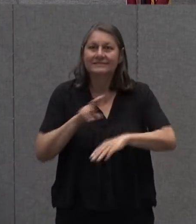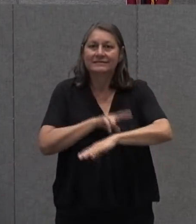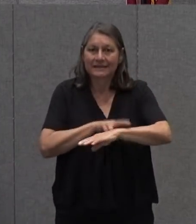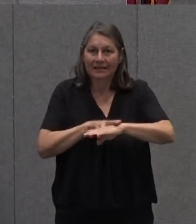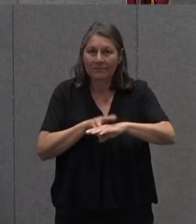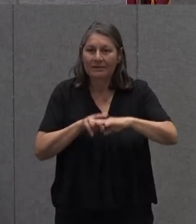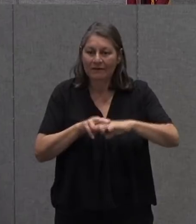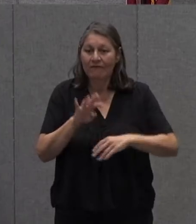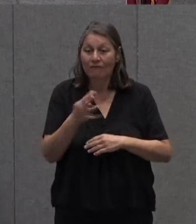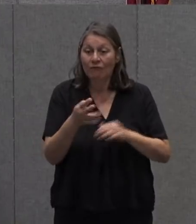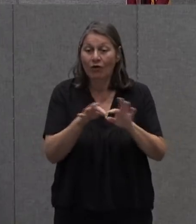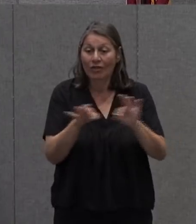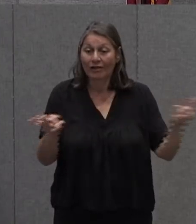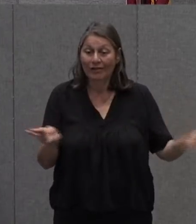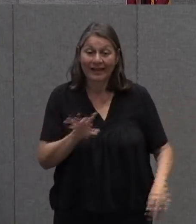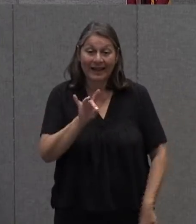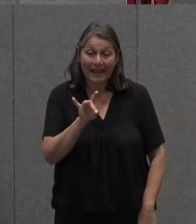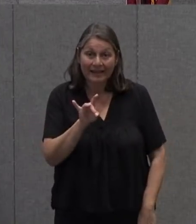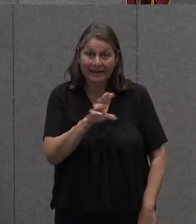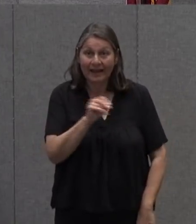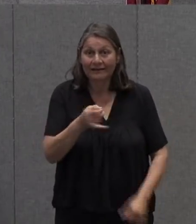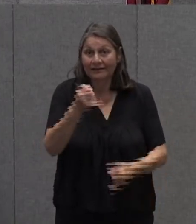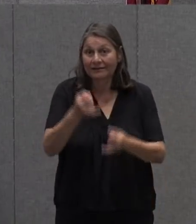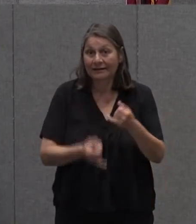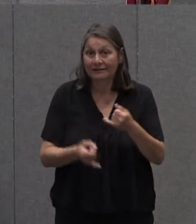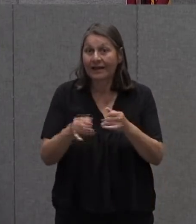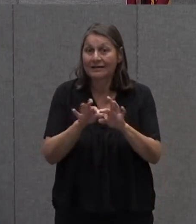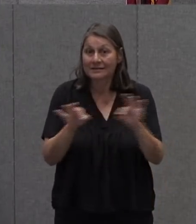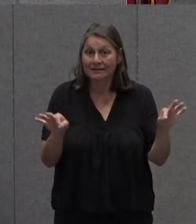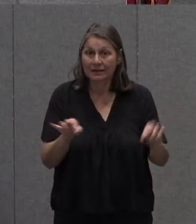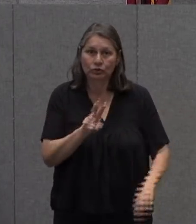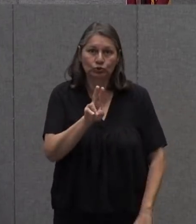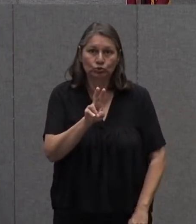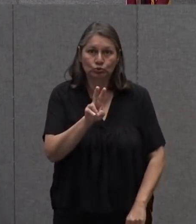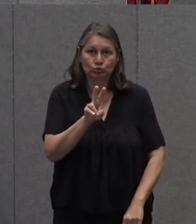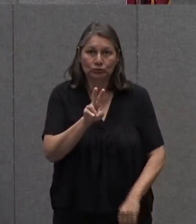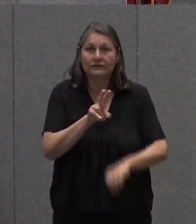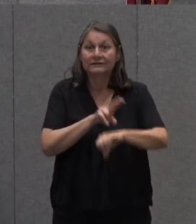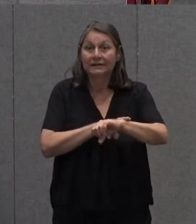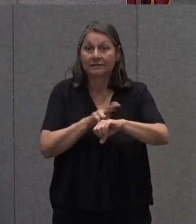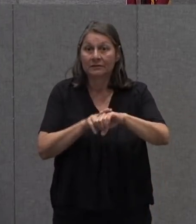And the last line we're back to two syllables. You're gonna wanna brainstorm first.